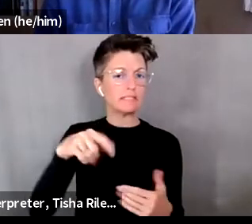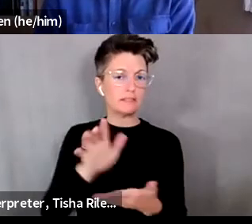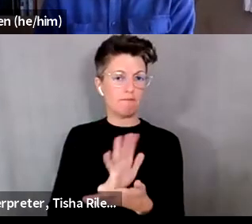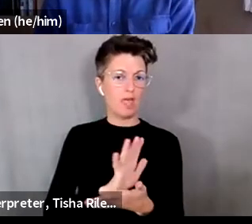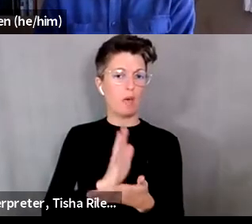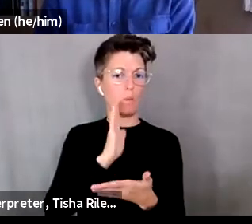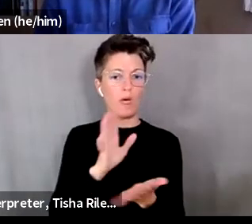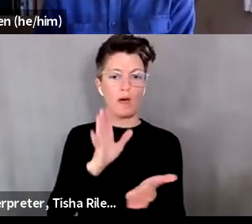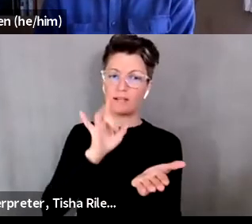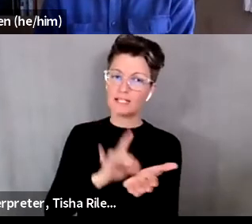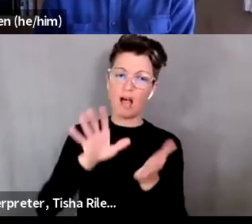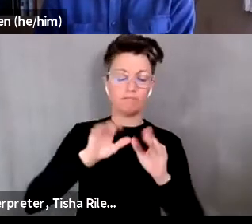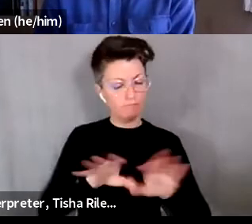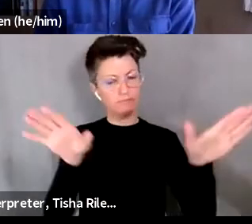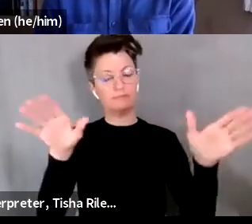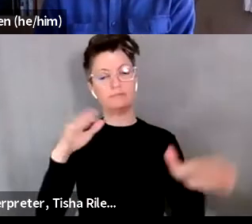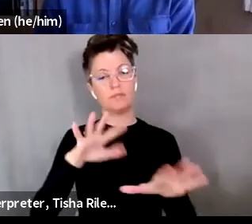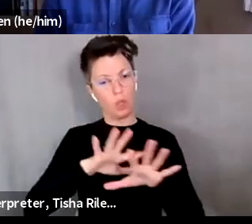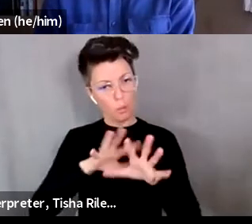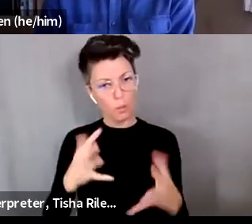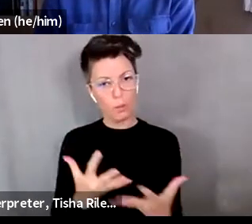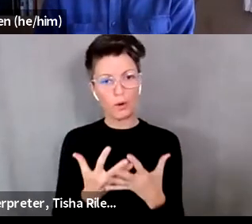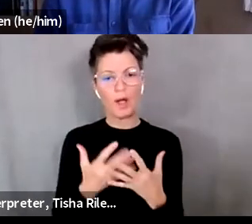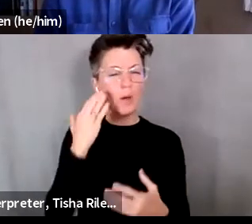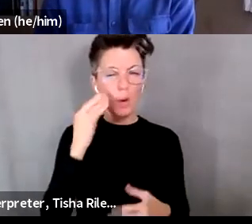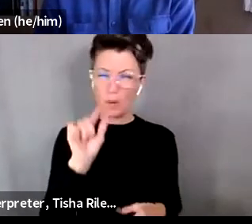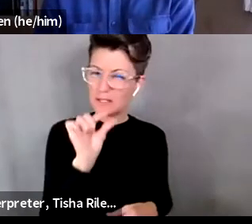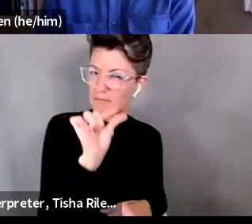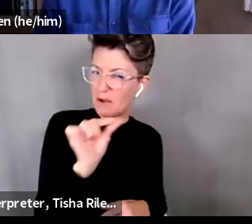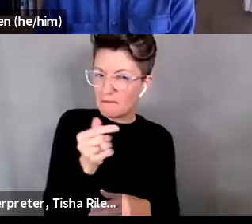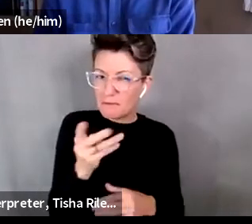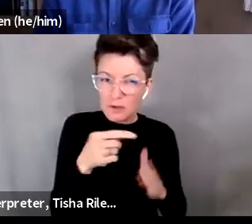I know there have only been a small number of screenings, but how can people,